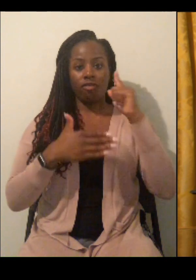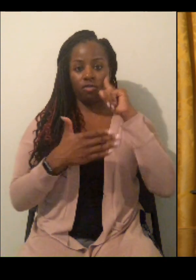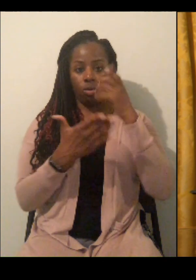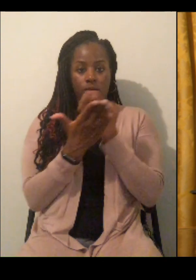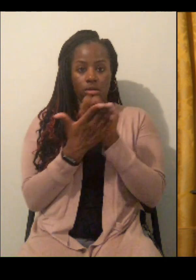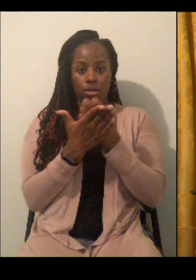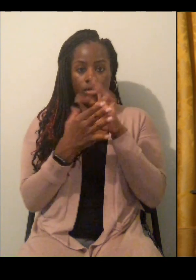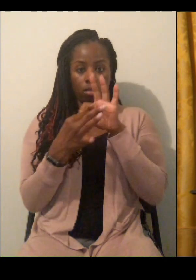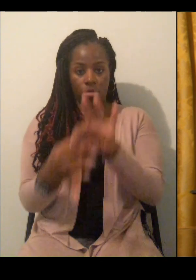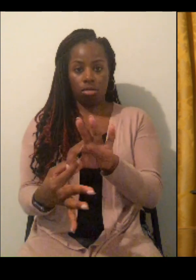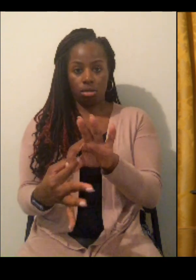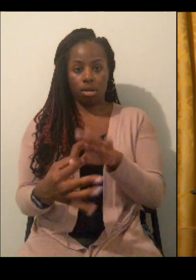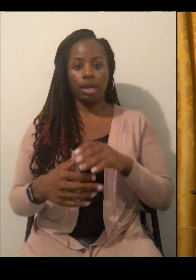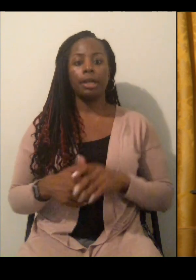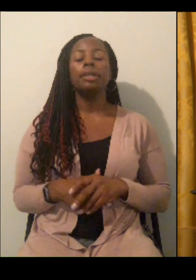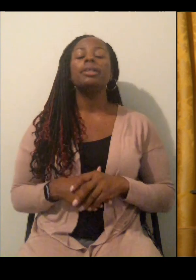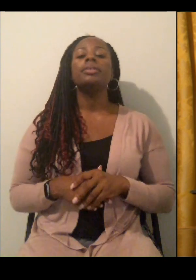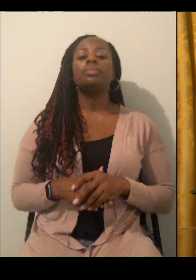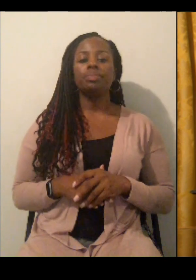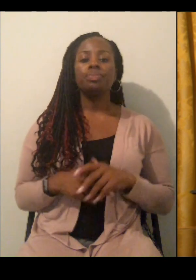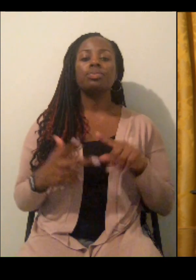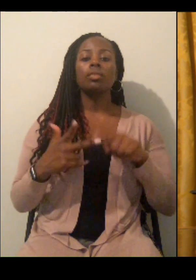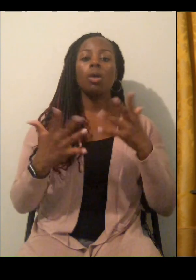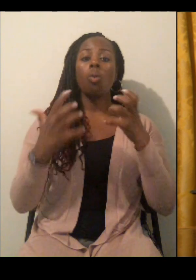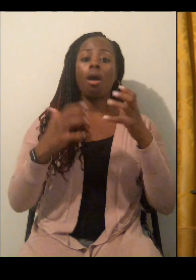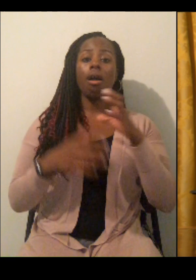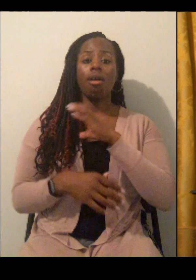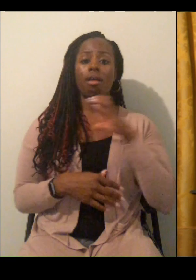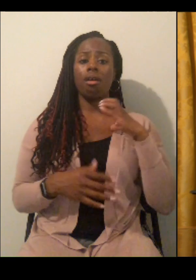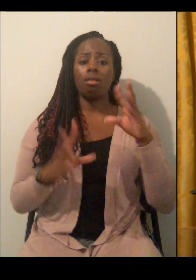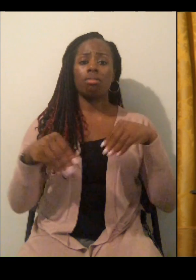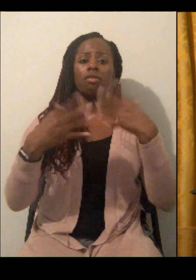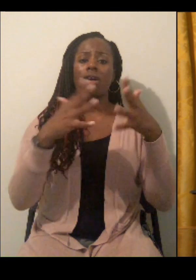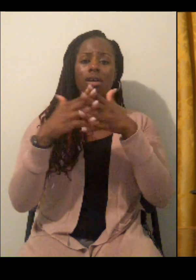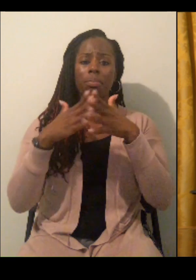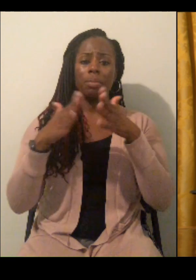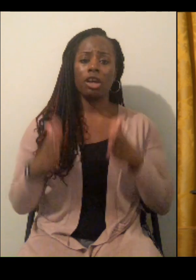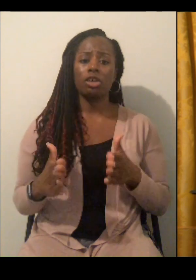calling on Congress to provide Americans with immediate payroll tax relief